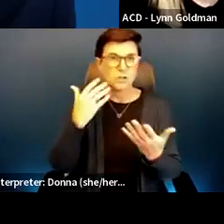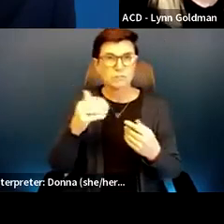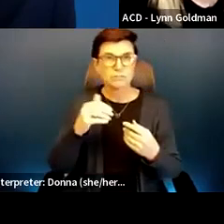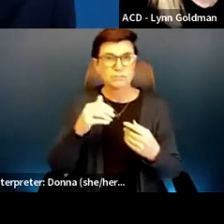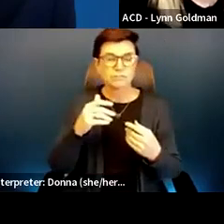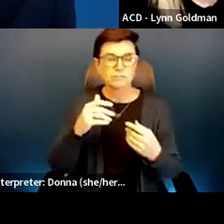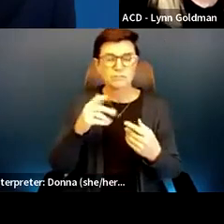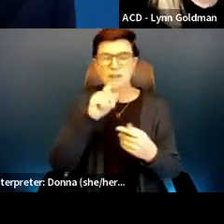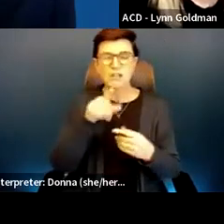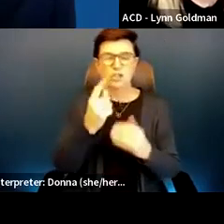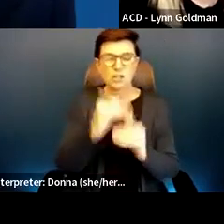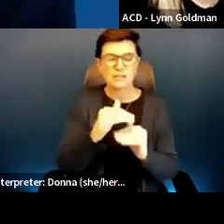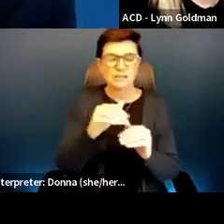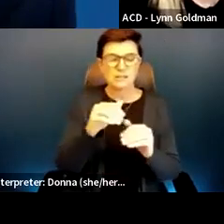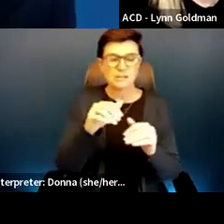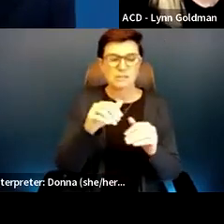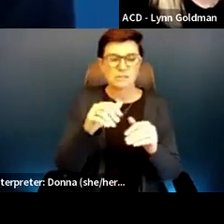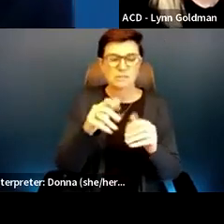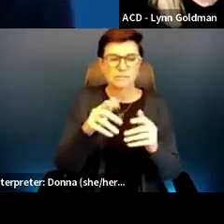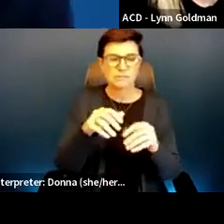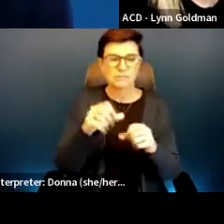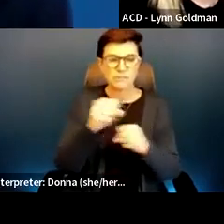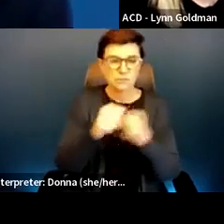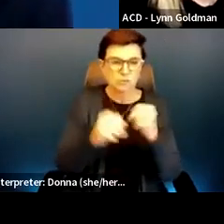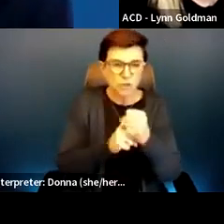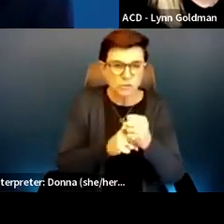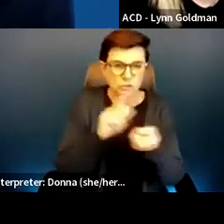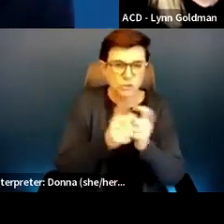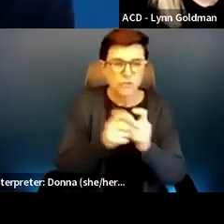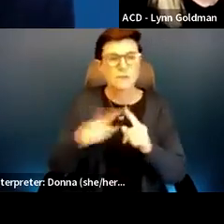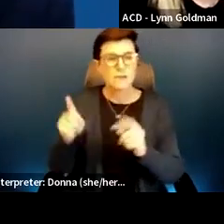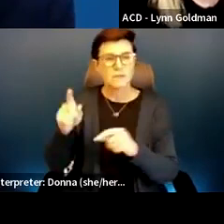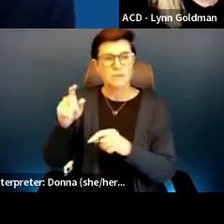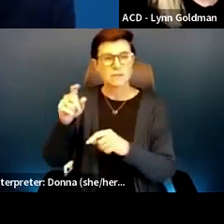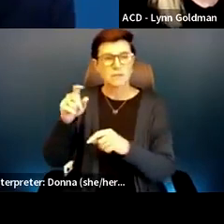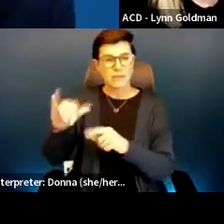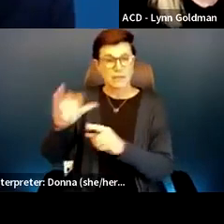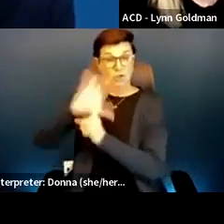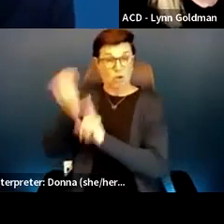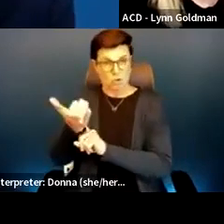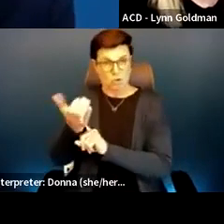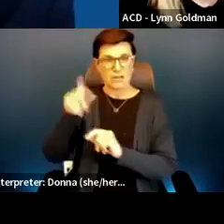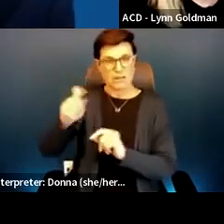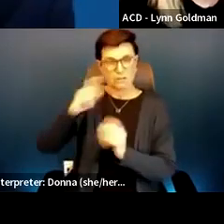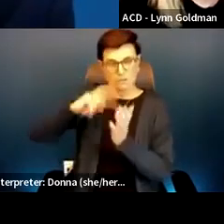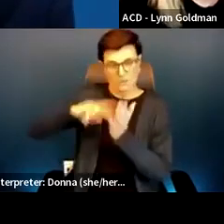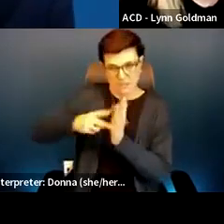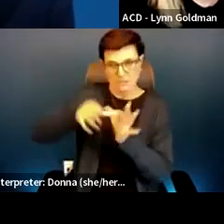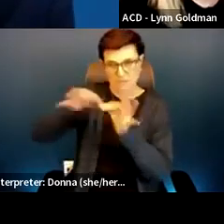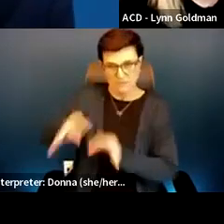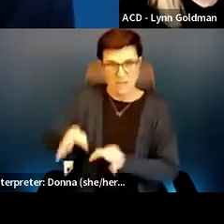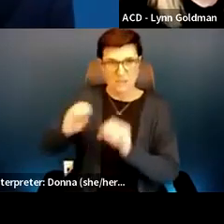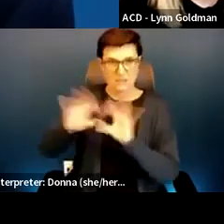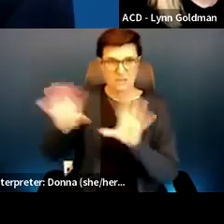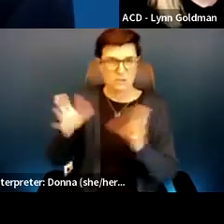Ultimately culture has to be defined differently. Wondering if you have thoughts. Can I jump in first, Josh?